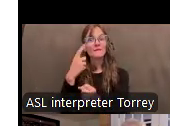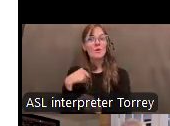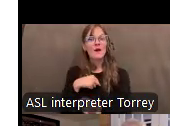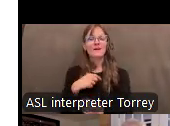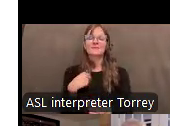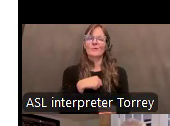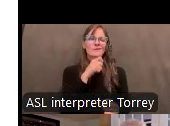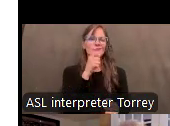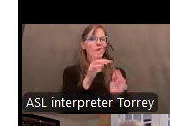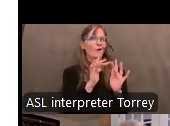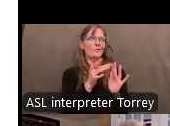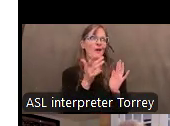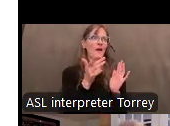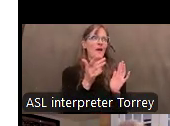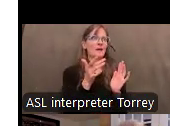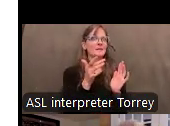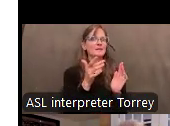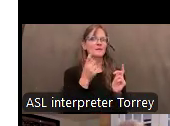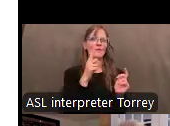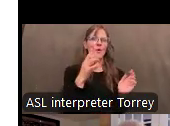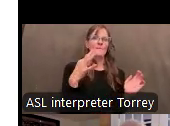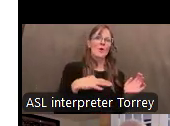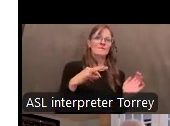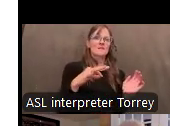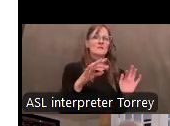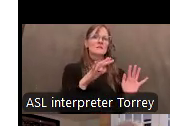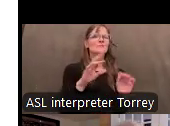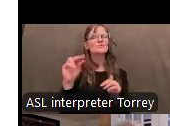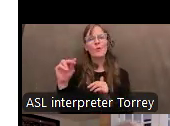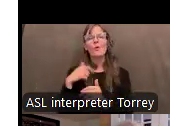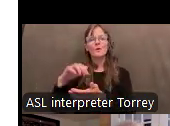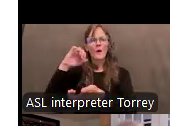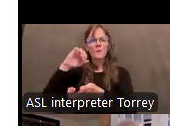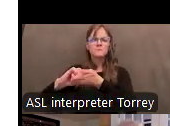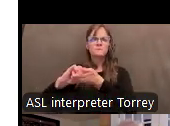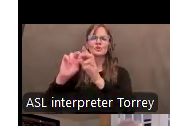We're with a very renowned Department of Health Services. So we're trusted.